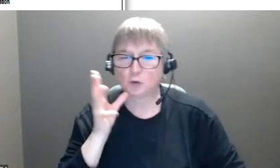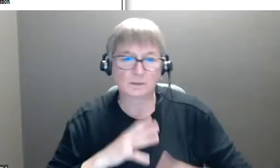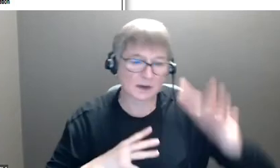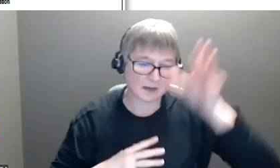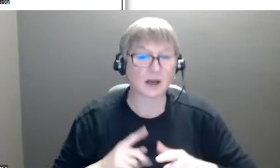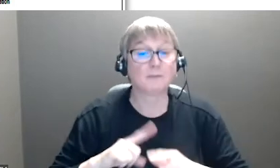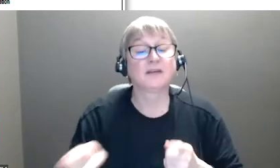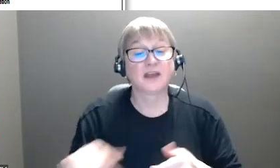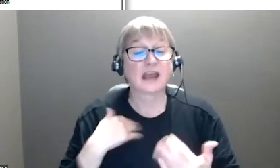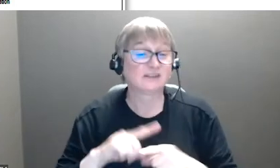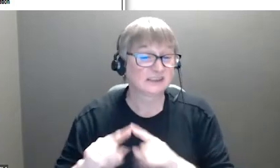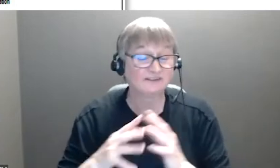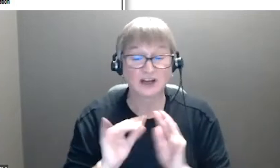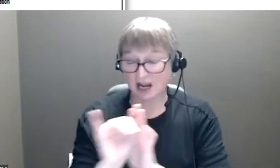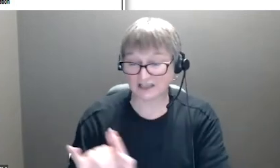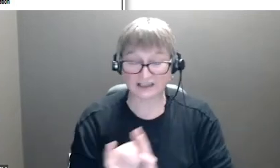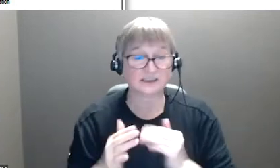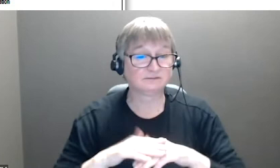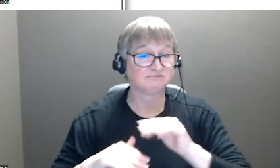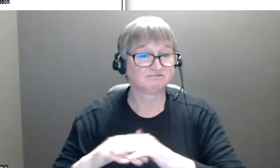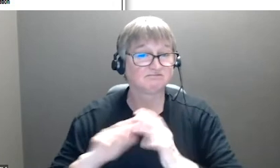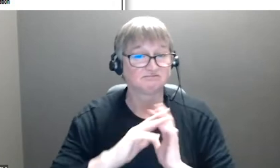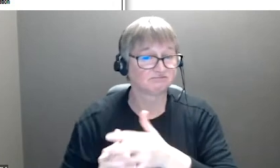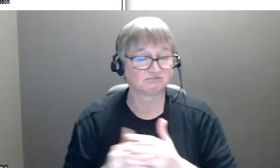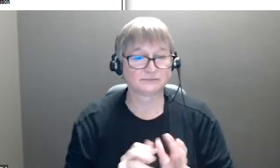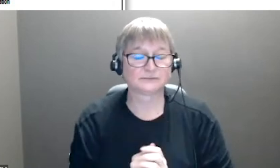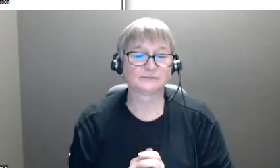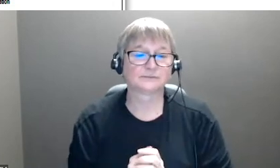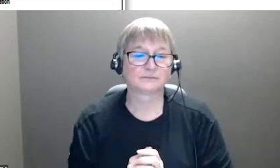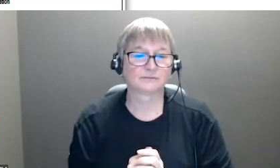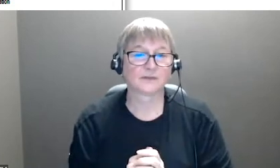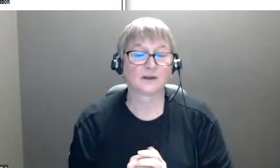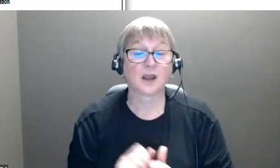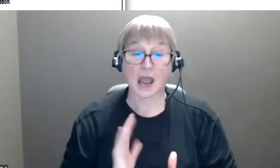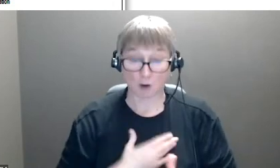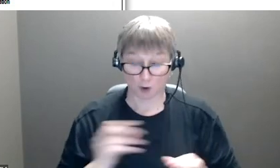All Opportunities Fund funding recipients report detailed client-level information for each